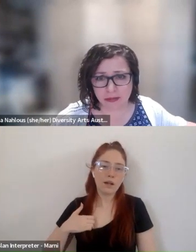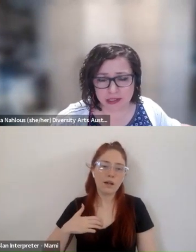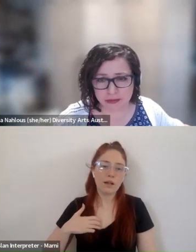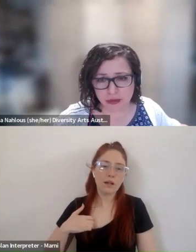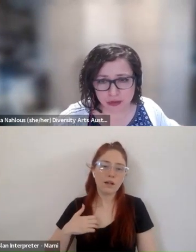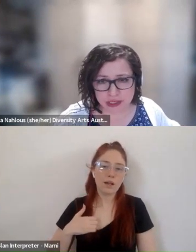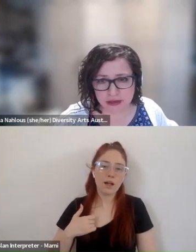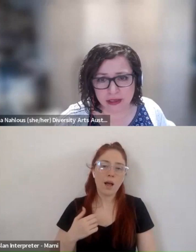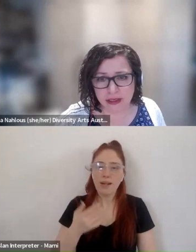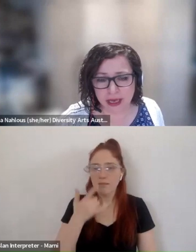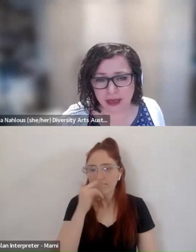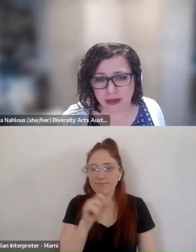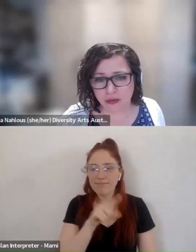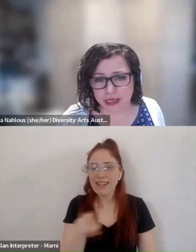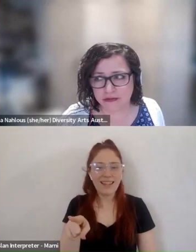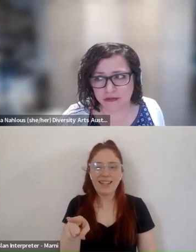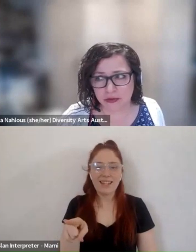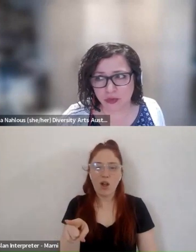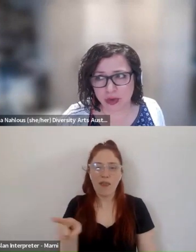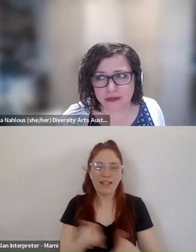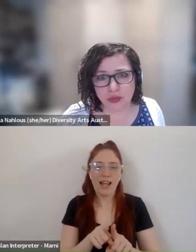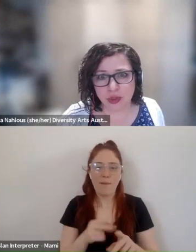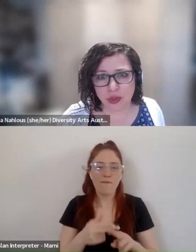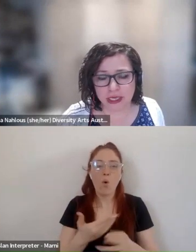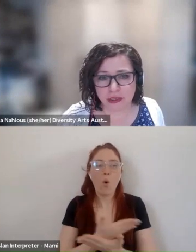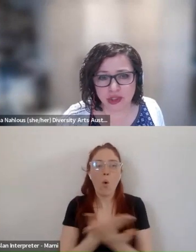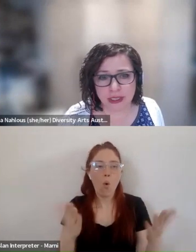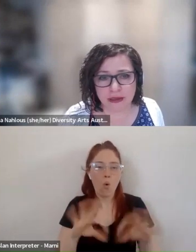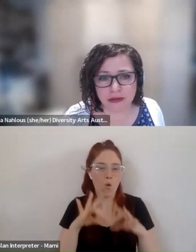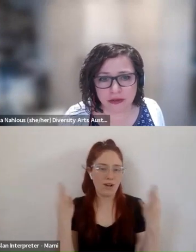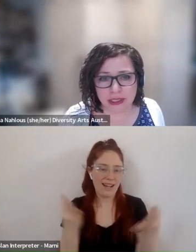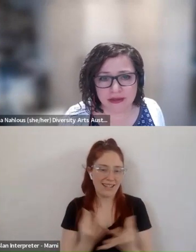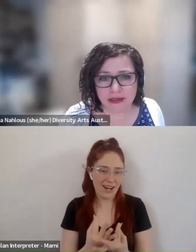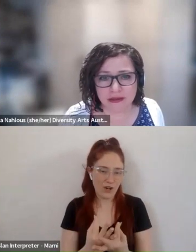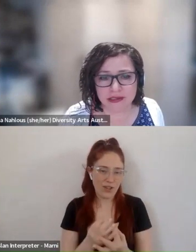principles and ways of ways of working and doing doing things.